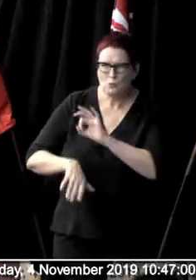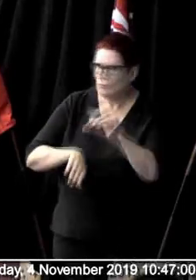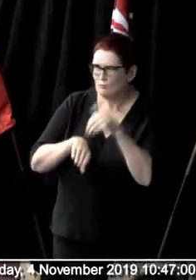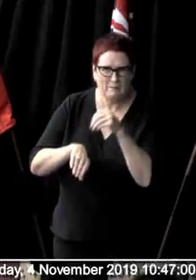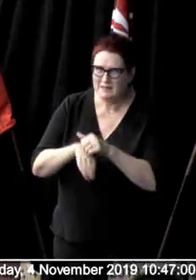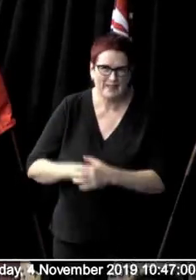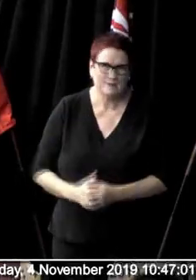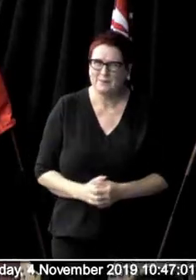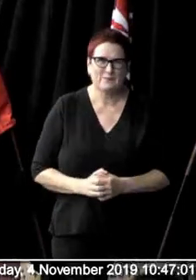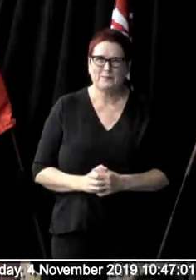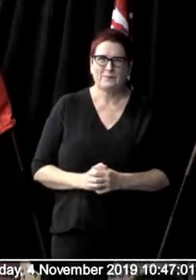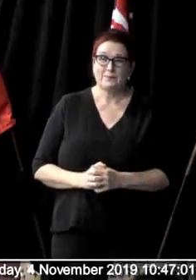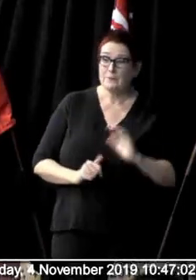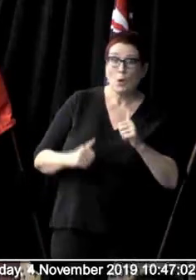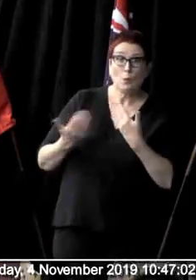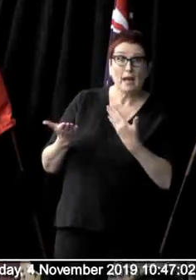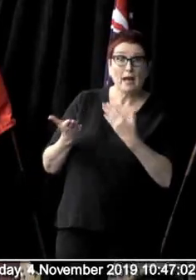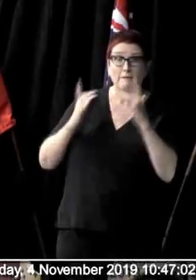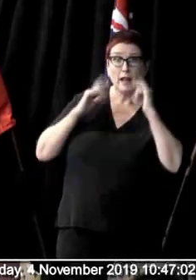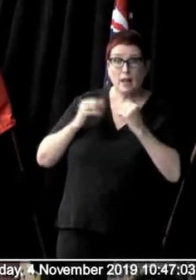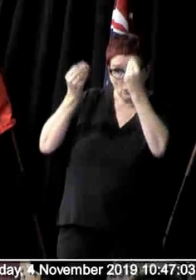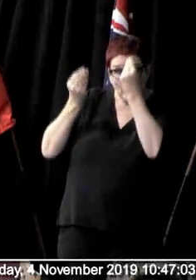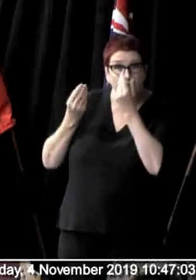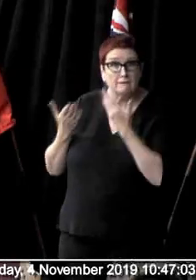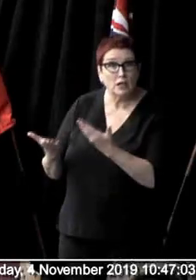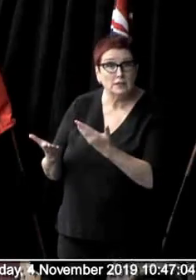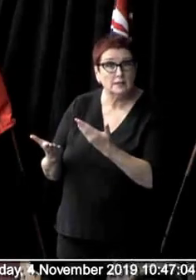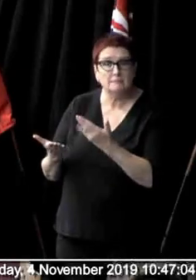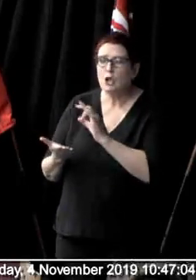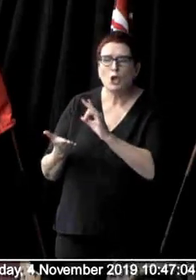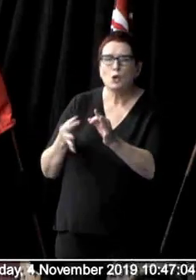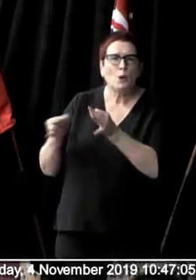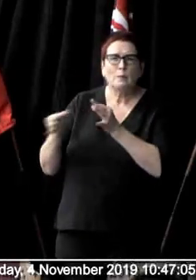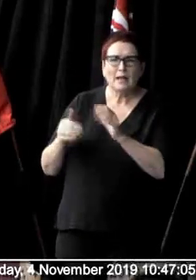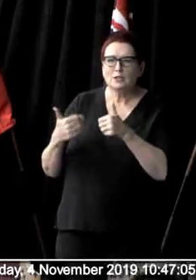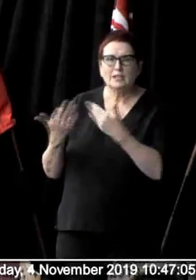Making legal advice available is not intended in any sense to be a signal